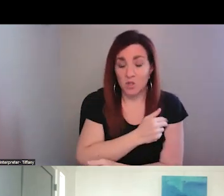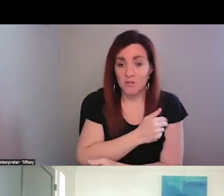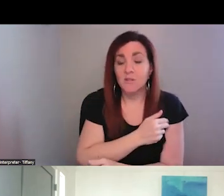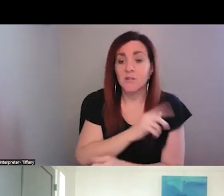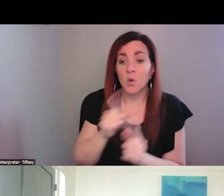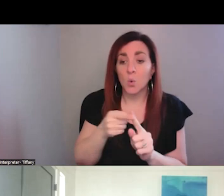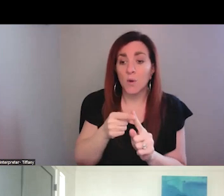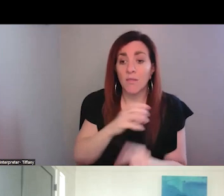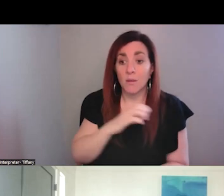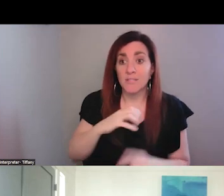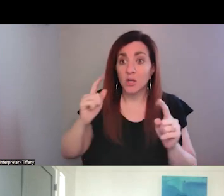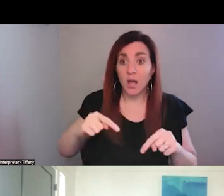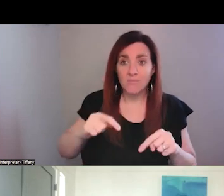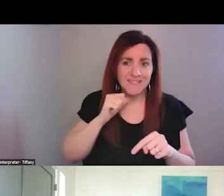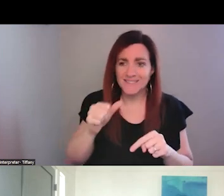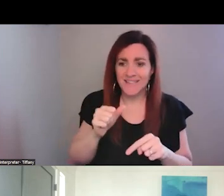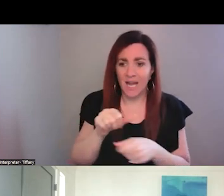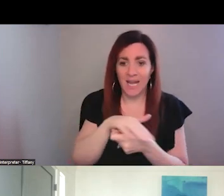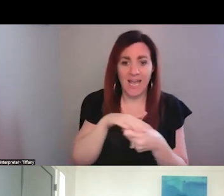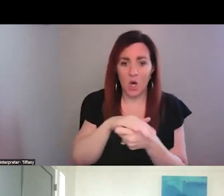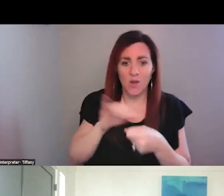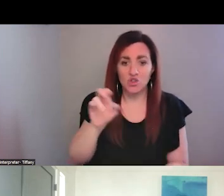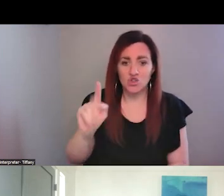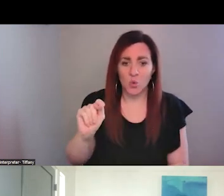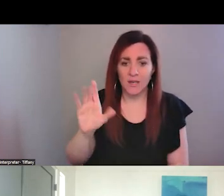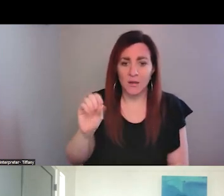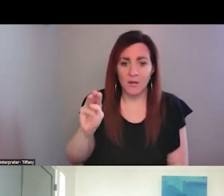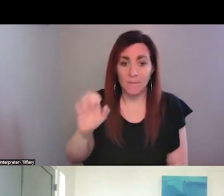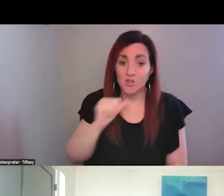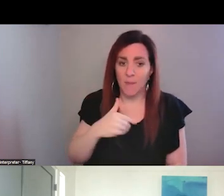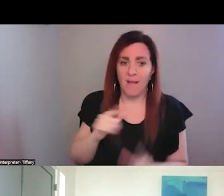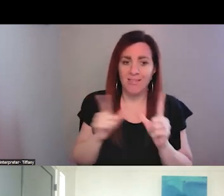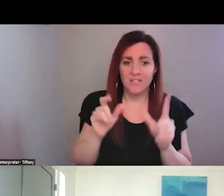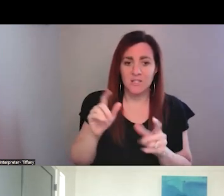IT IS NOT A [INDISCERNIBLE] AREA, BUT IT IS NOT MY COMMISSION OR TAX ID NUMBER.